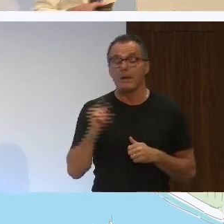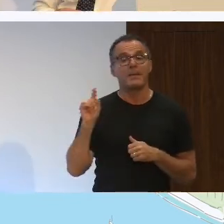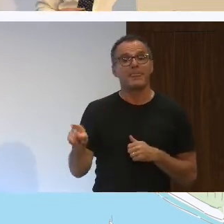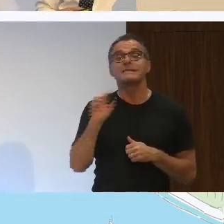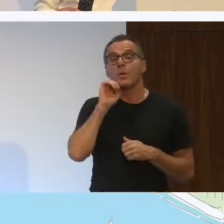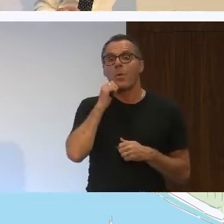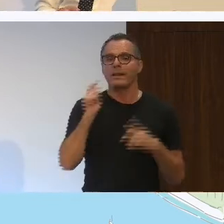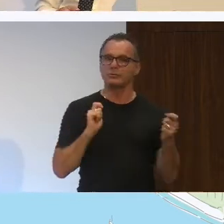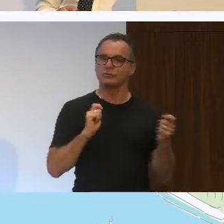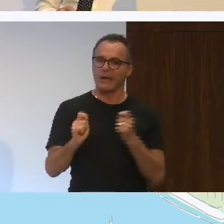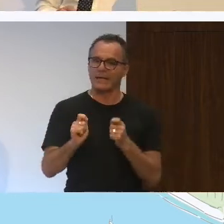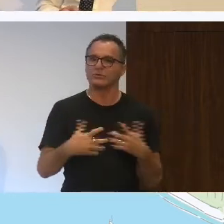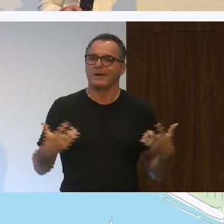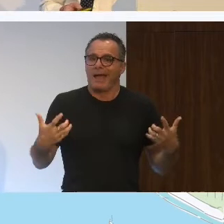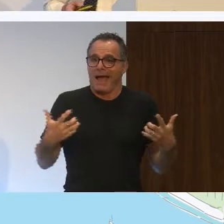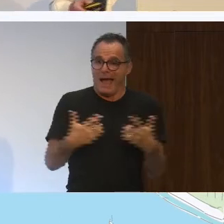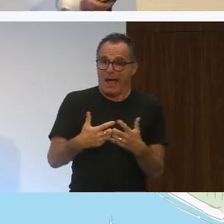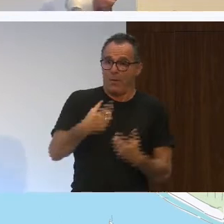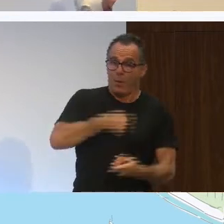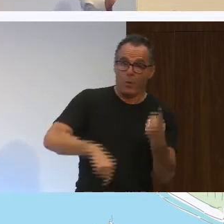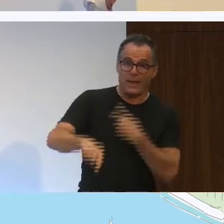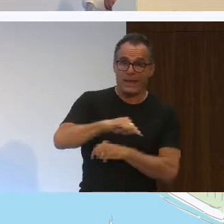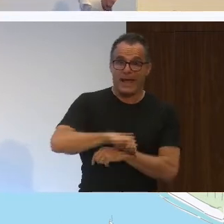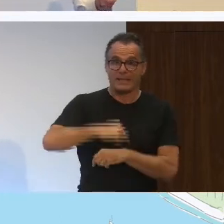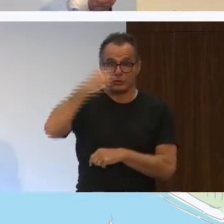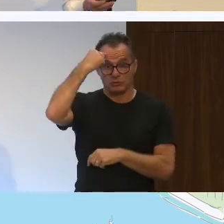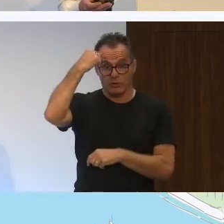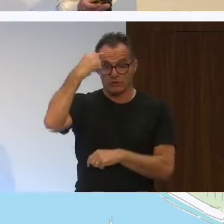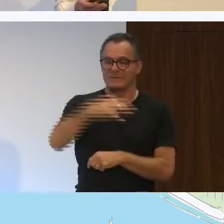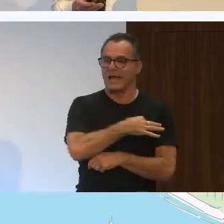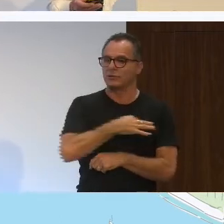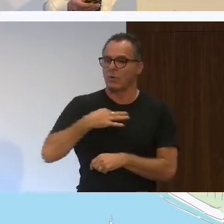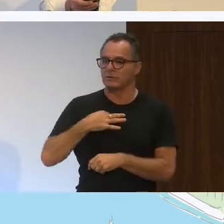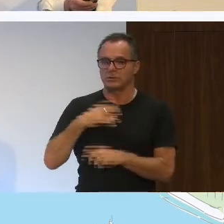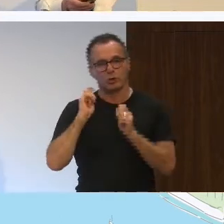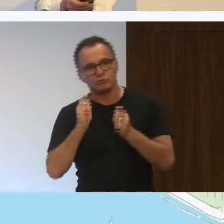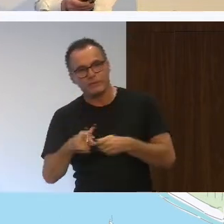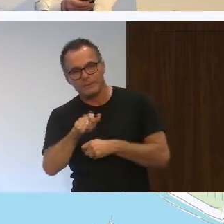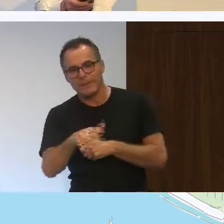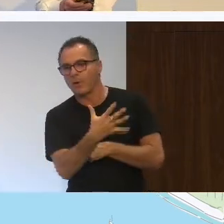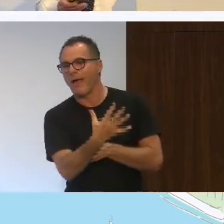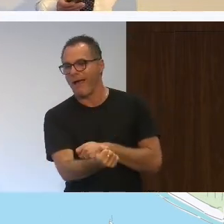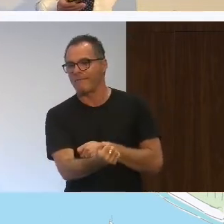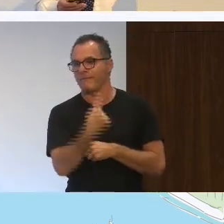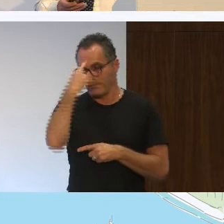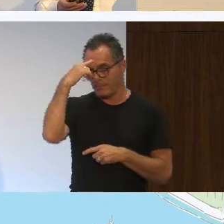how how we as neurologists and and doctors treat people with migraine.